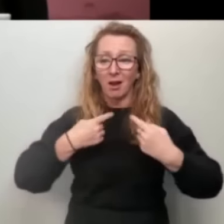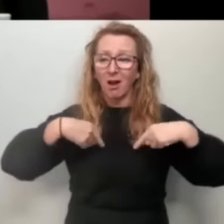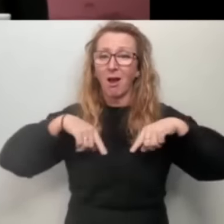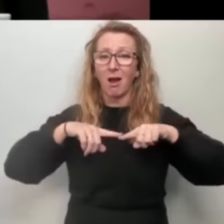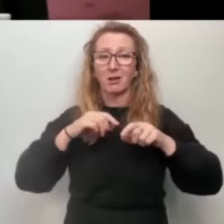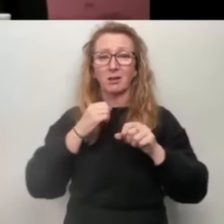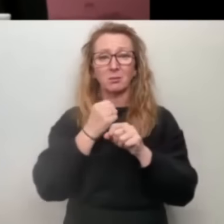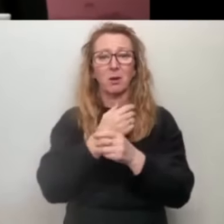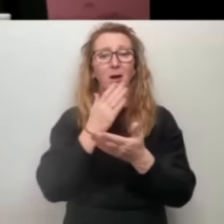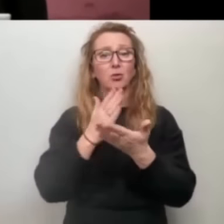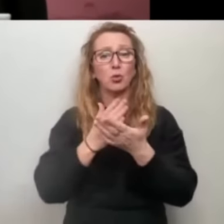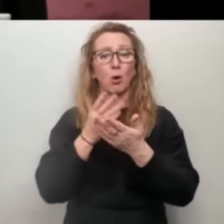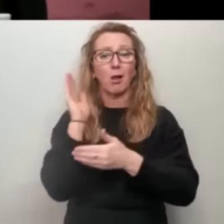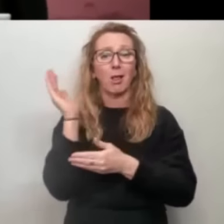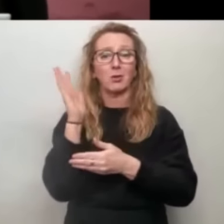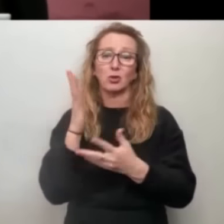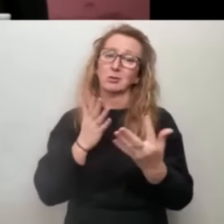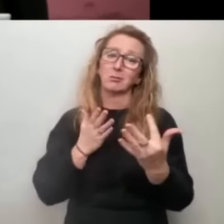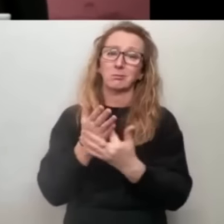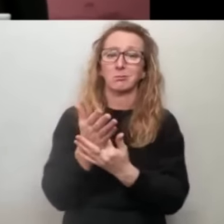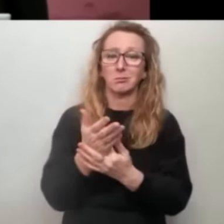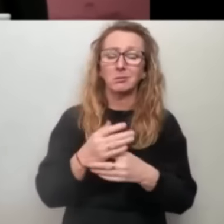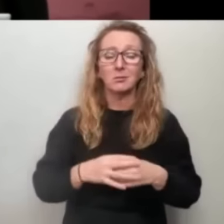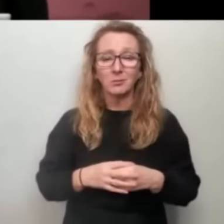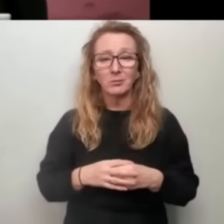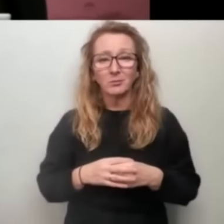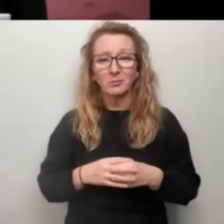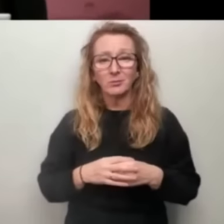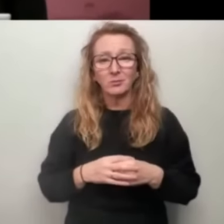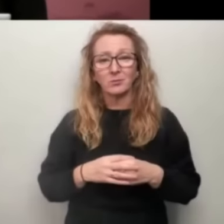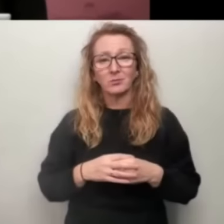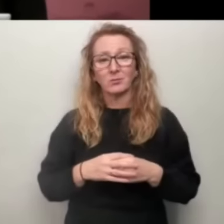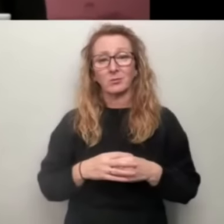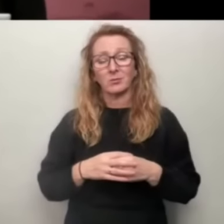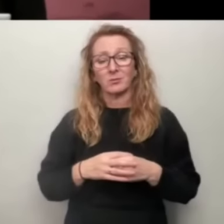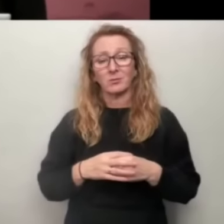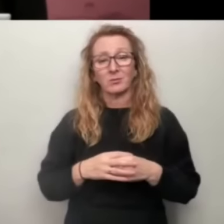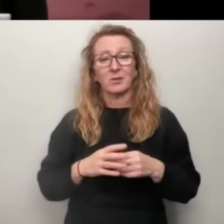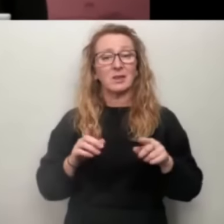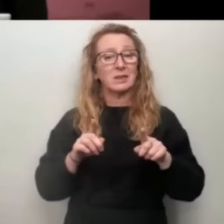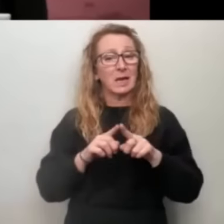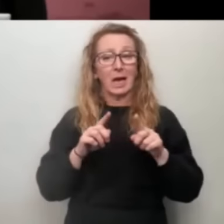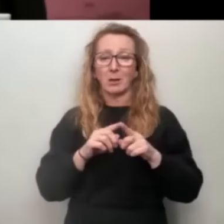as accessible as possible. And as ever, we are broadcasting live.